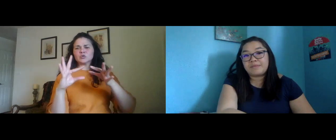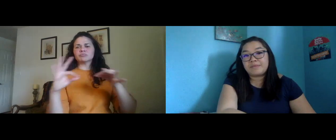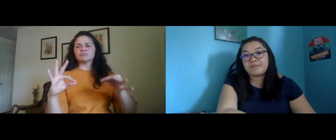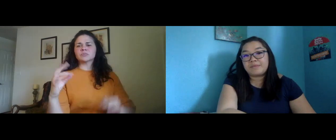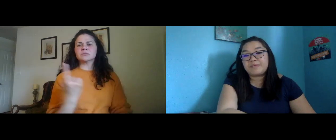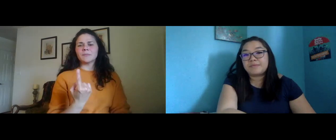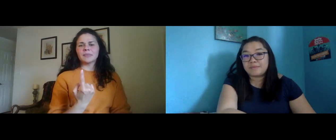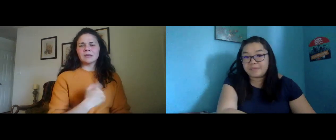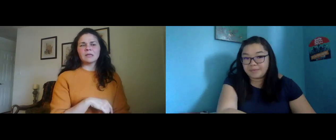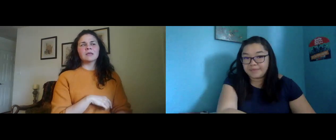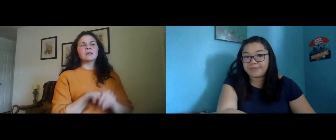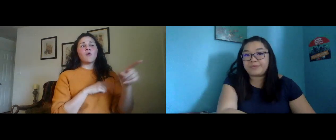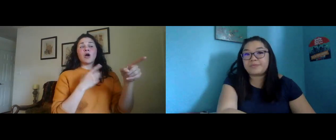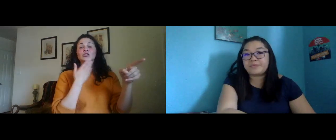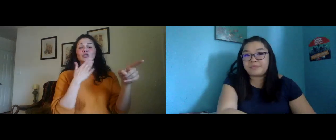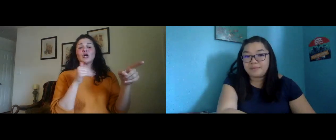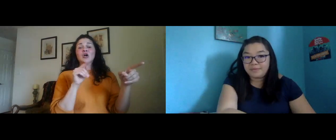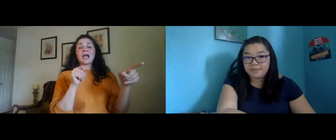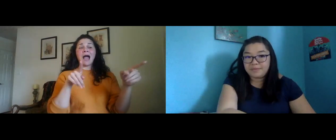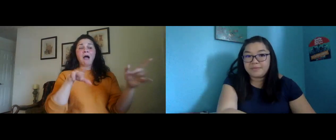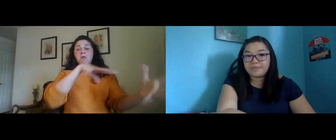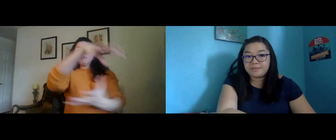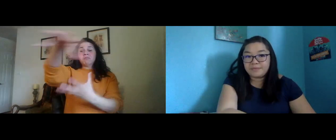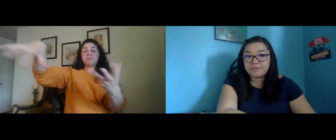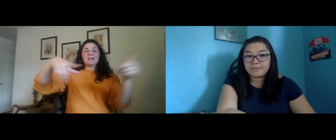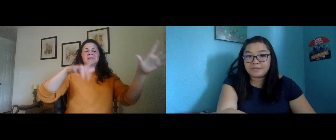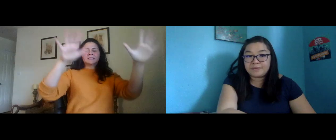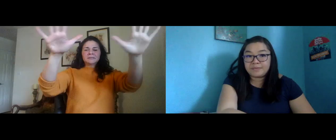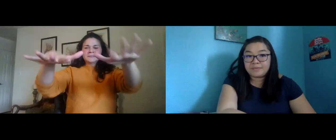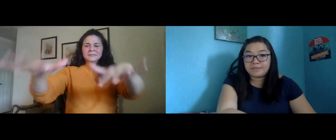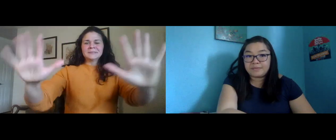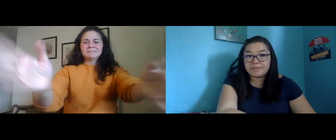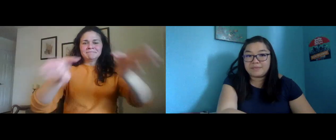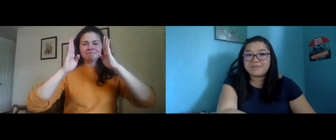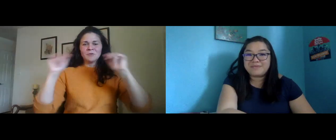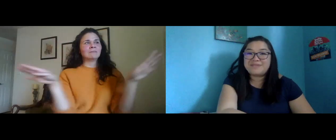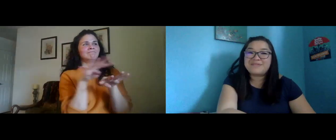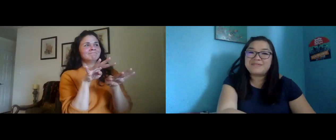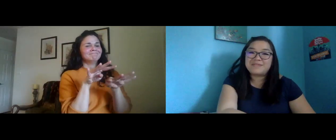Or they’re good at taking control in a chaotic situation and getting people to pay attention.